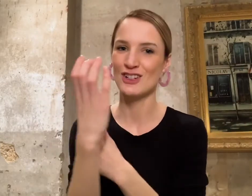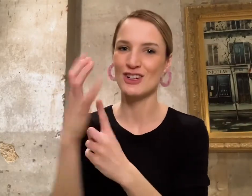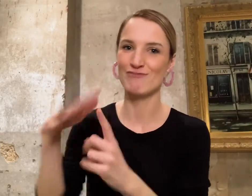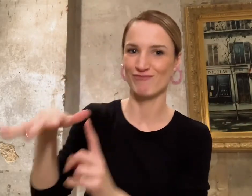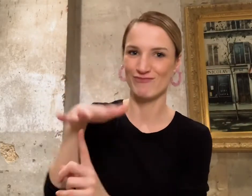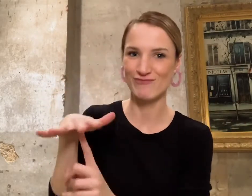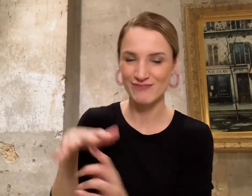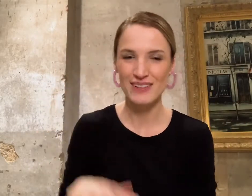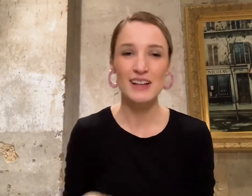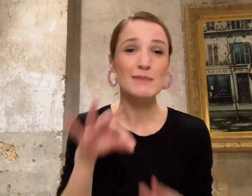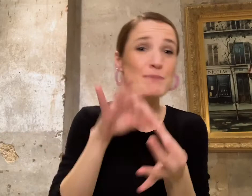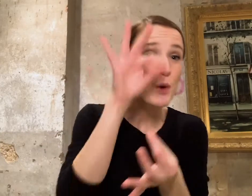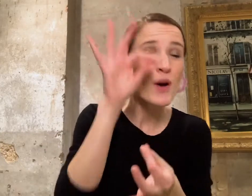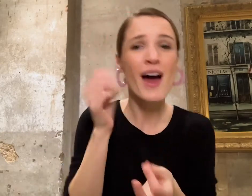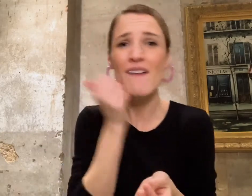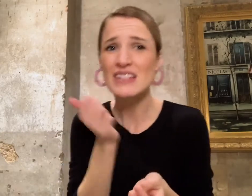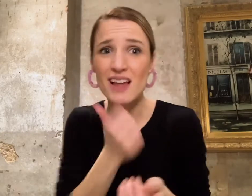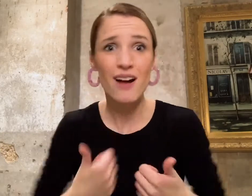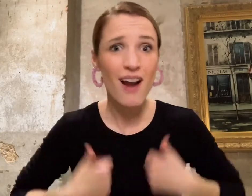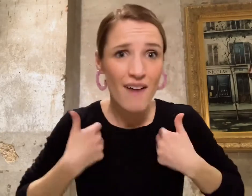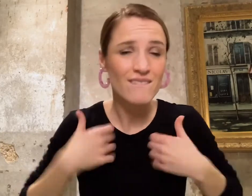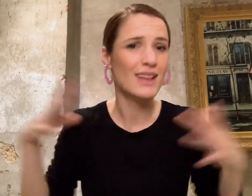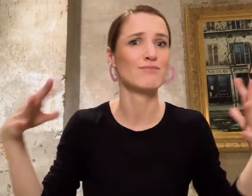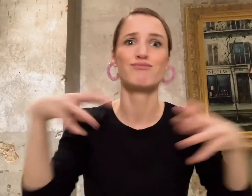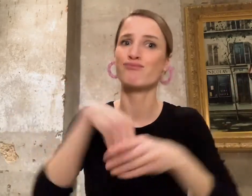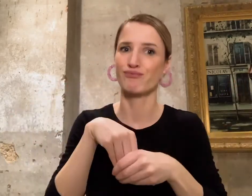spiritual and everyday life.